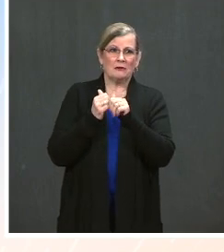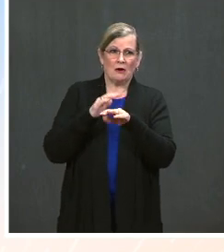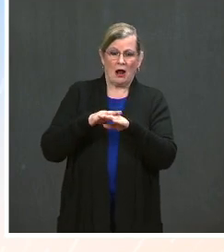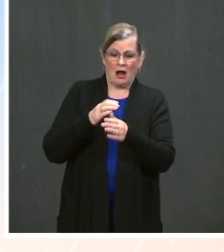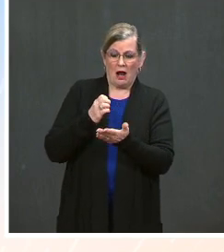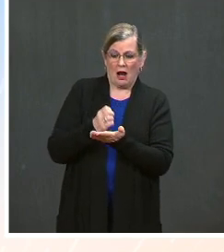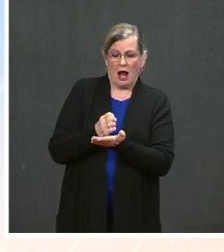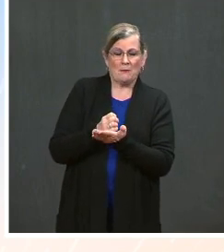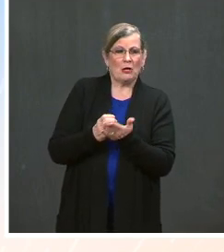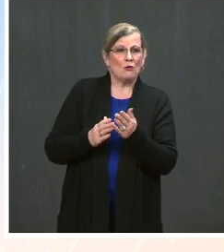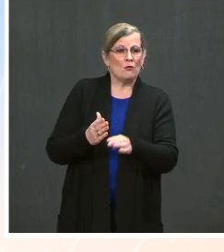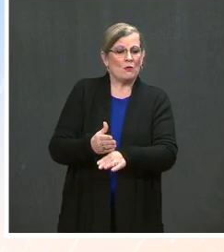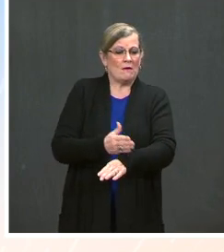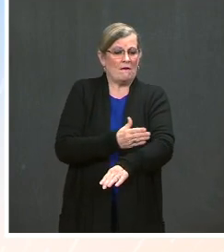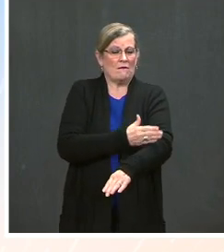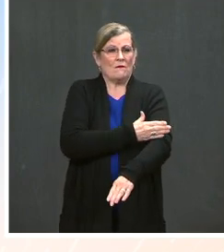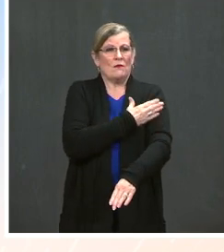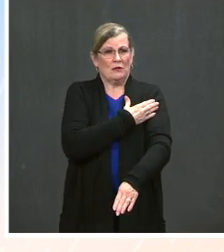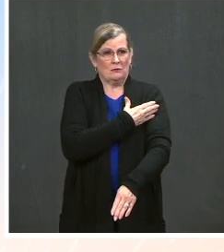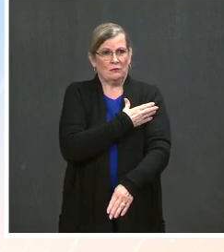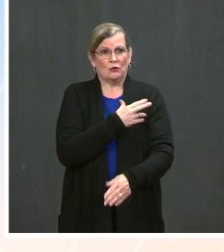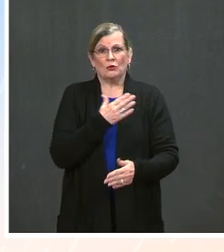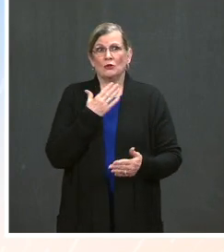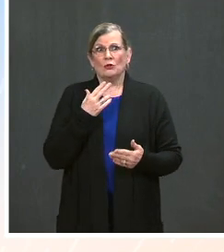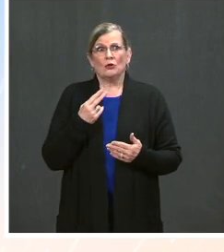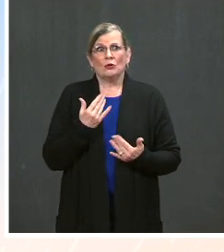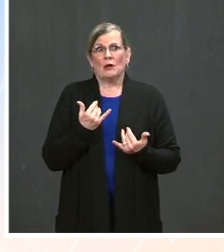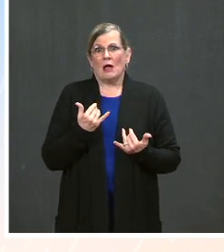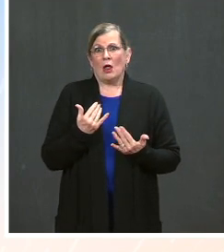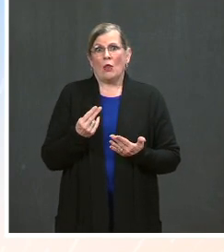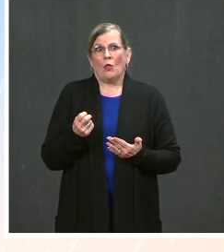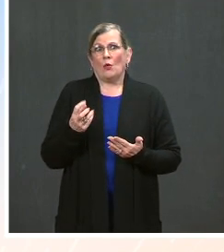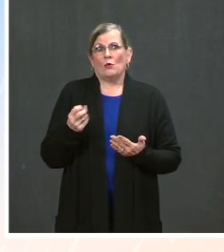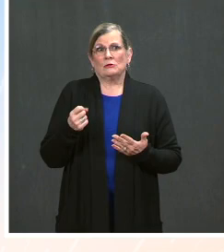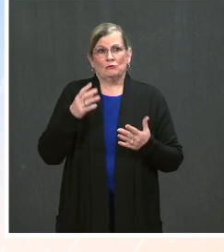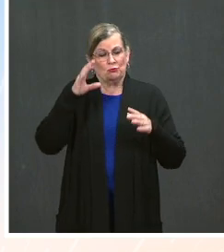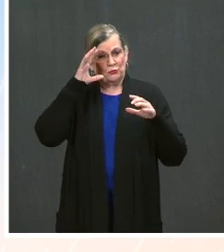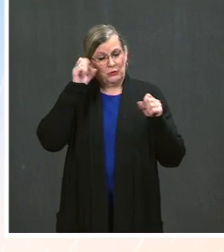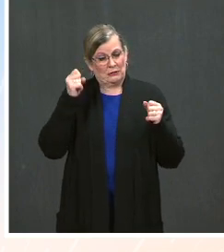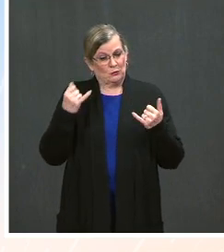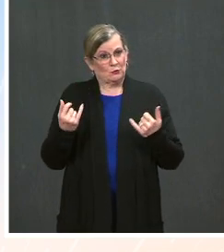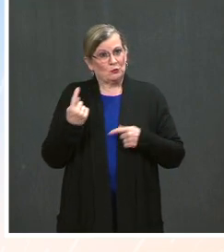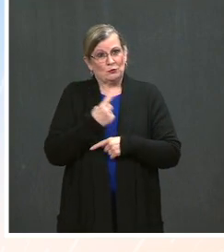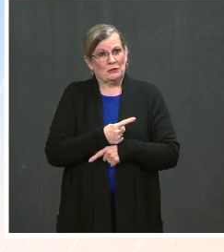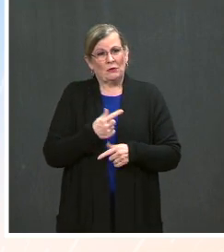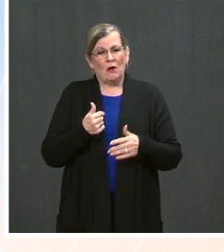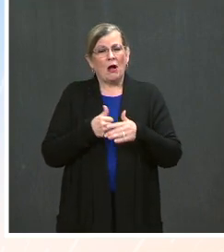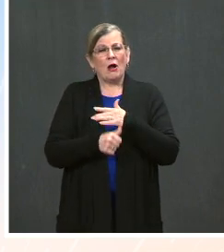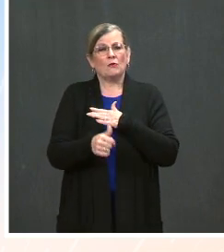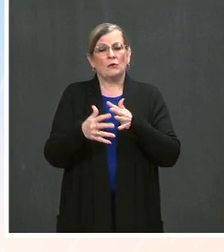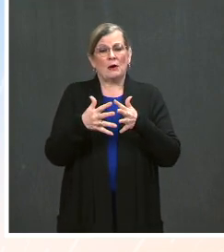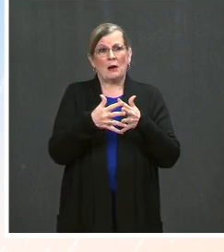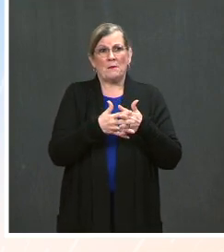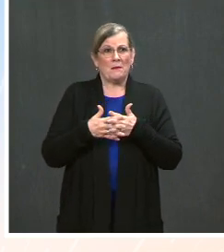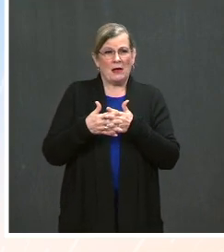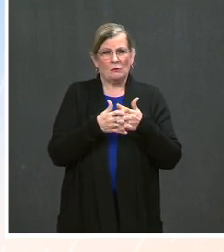The news today: Under the President's leadership, through the American Rescue Plan, the -- America's workforce is climbing out of the deep hole that COVID has put us in.